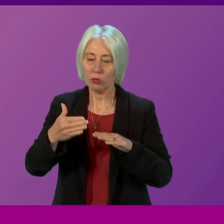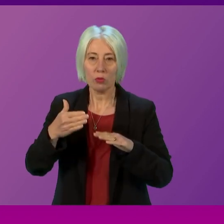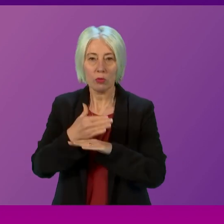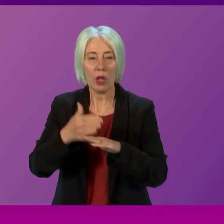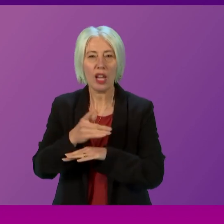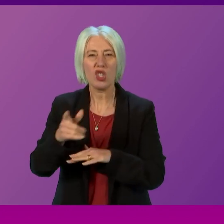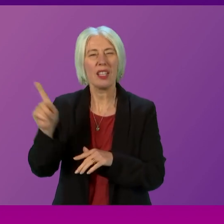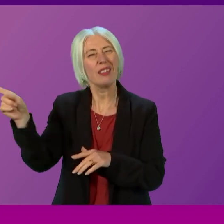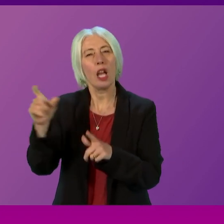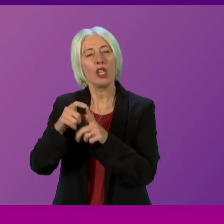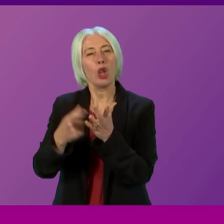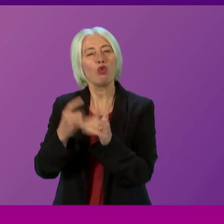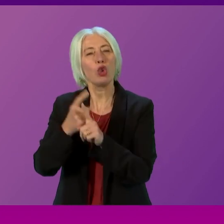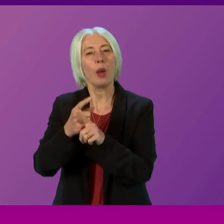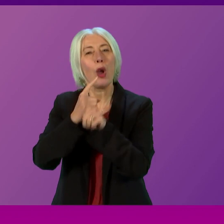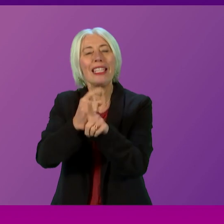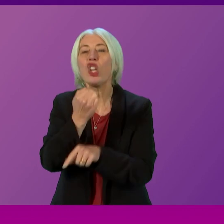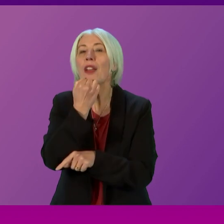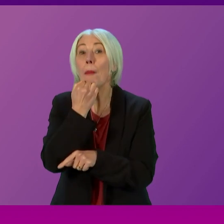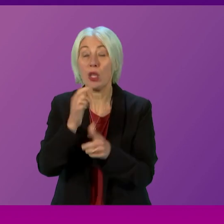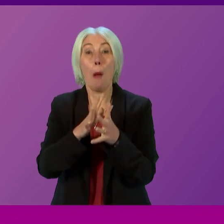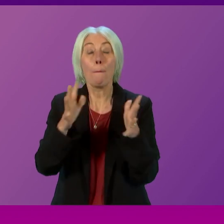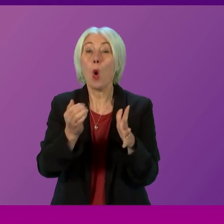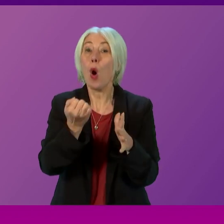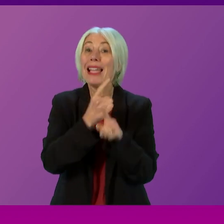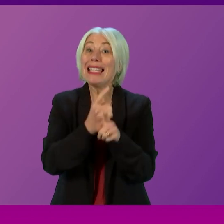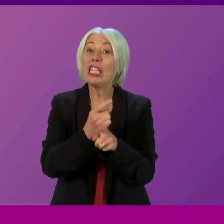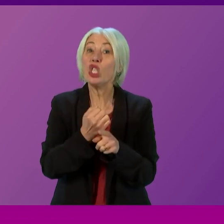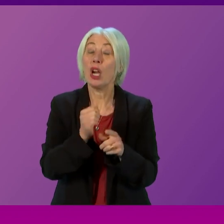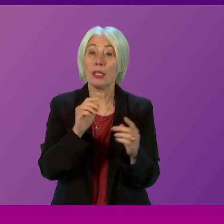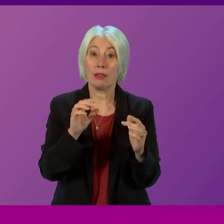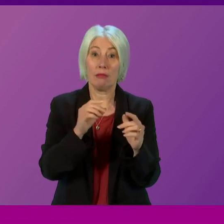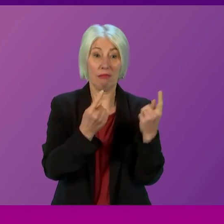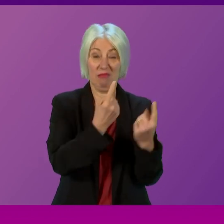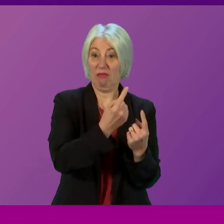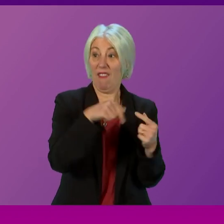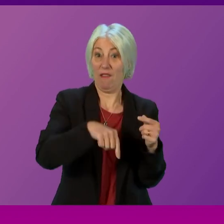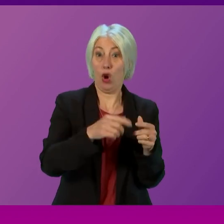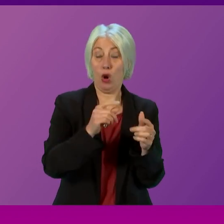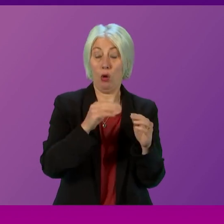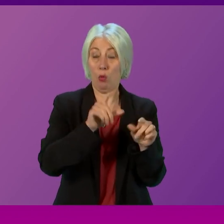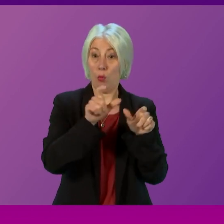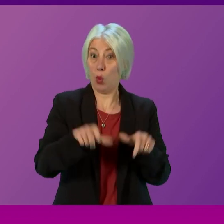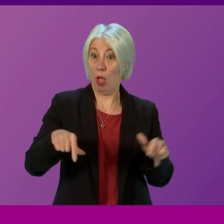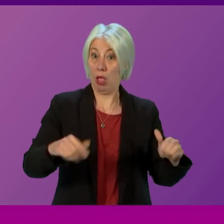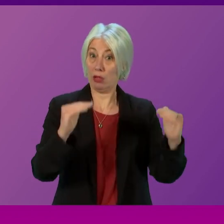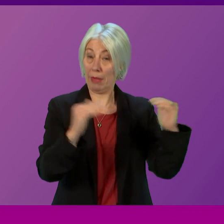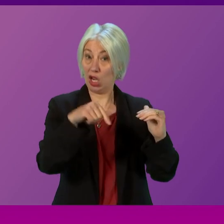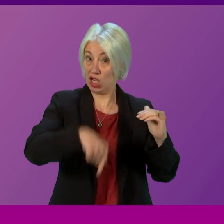teacher numbers, but there are more teachers per head of pupil population in Scotland